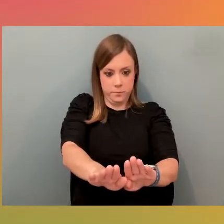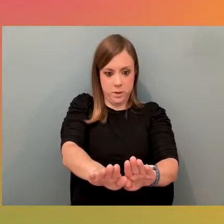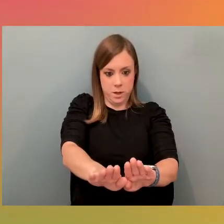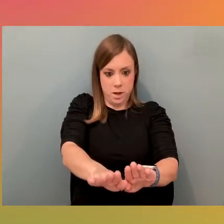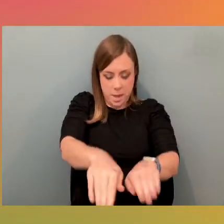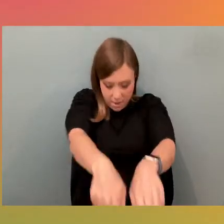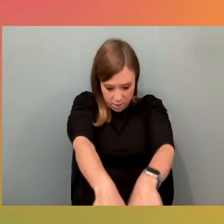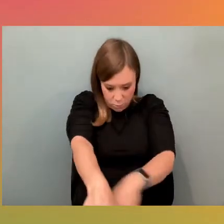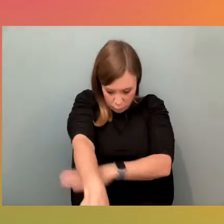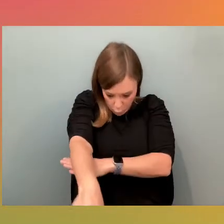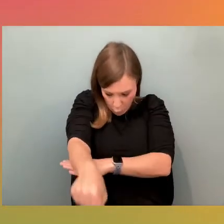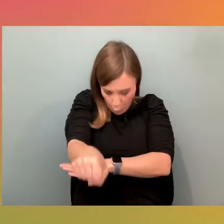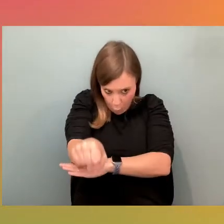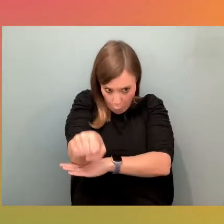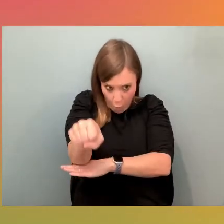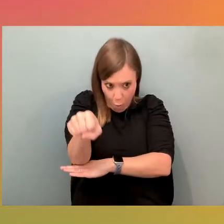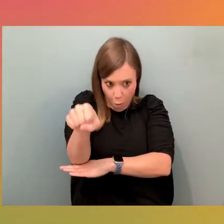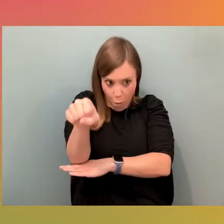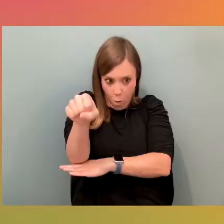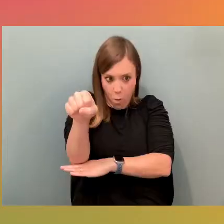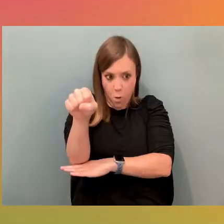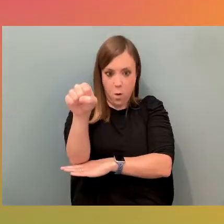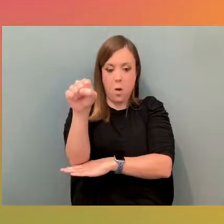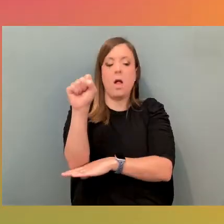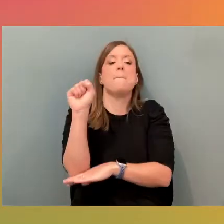KNEE UP OFF THE GROUND SET THE